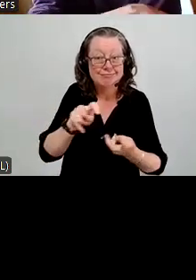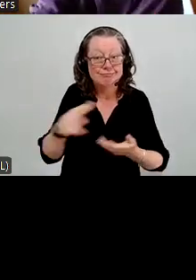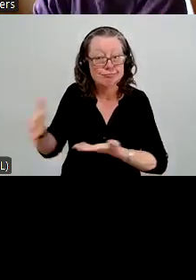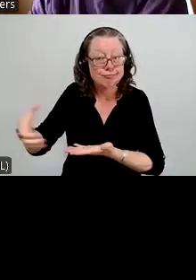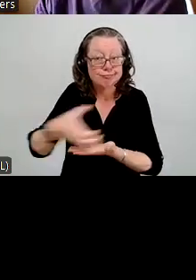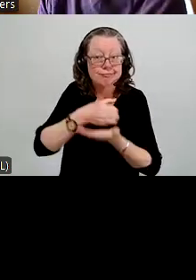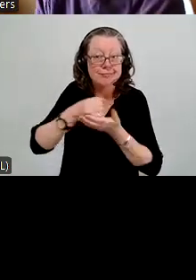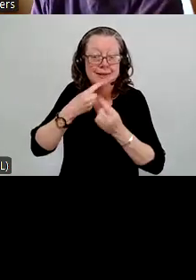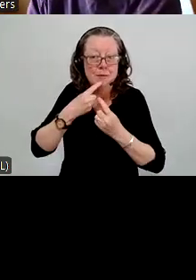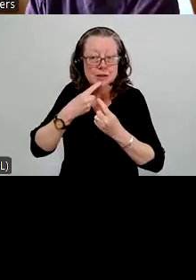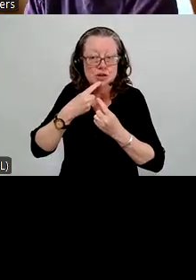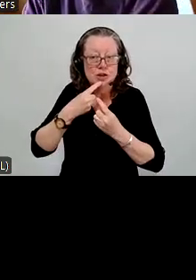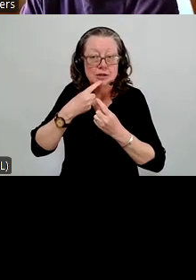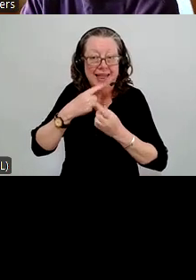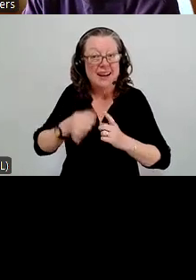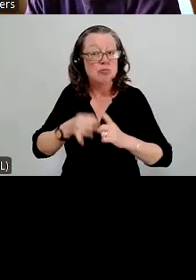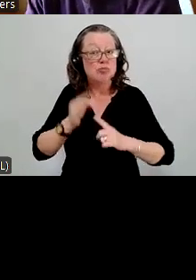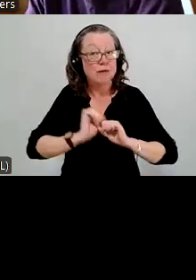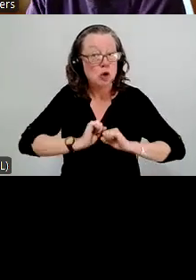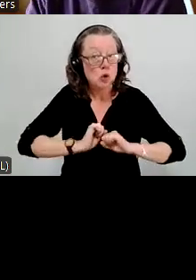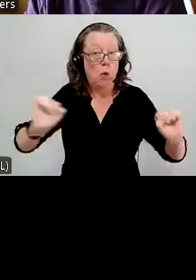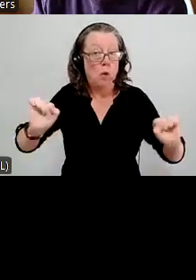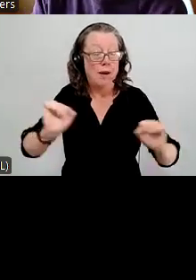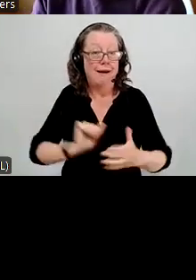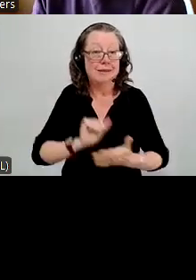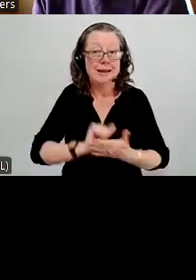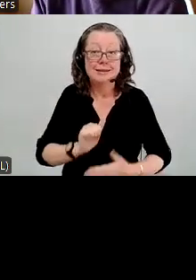to then improve our advertising to make it much more efficient.